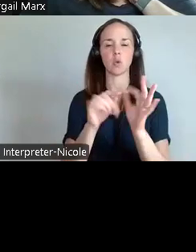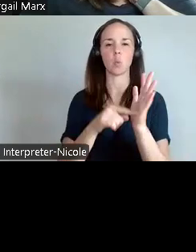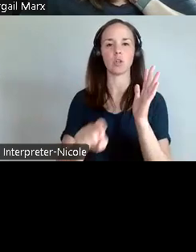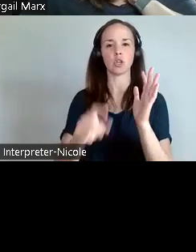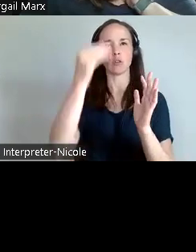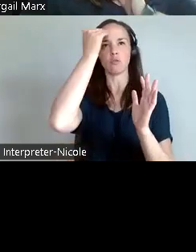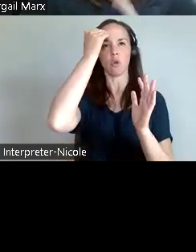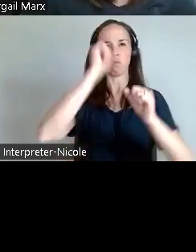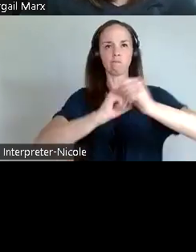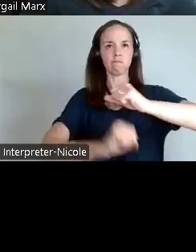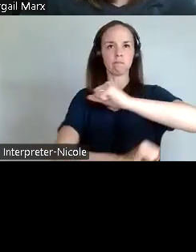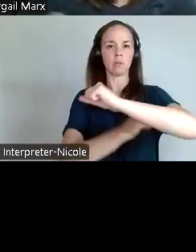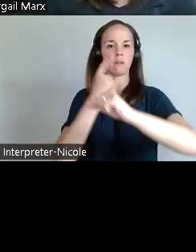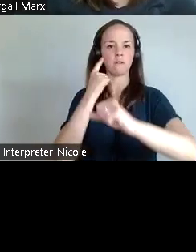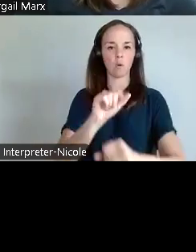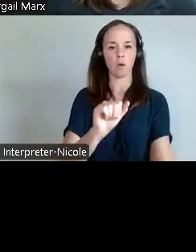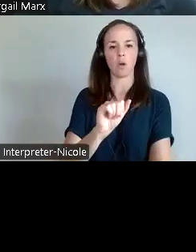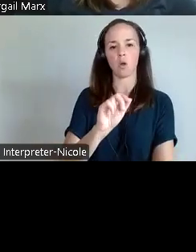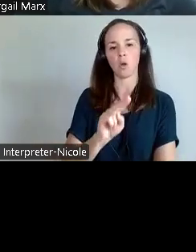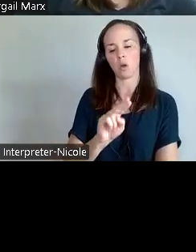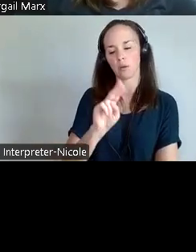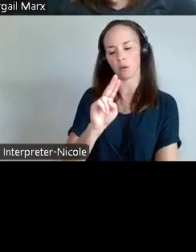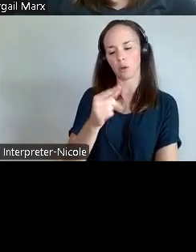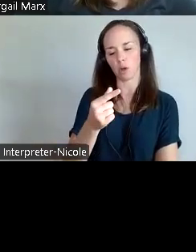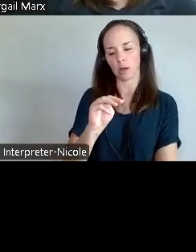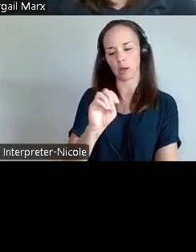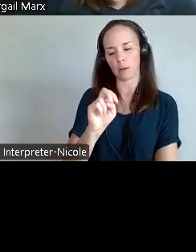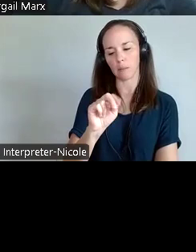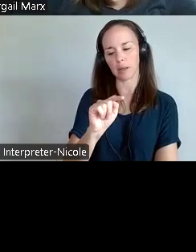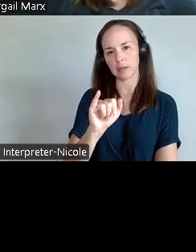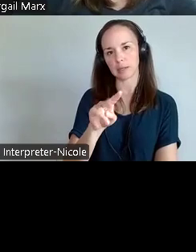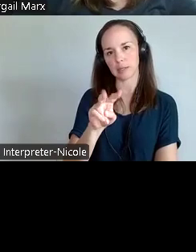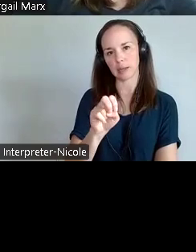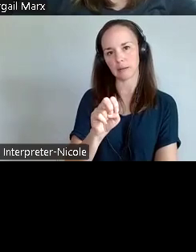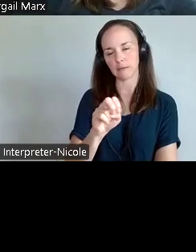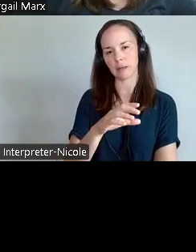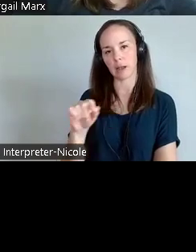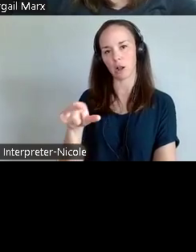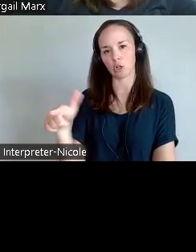augmentative and alternative communication. My name is Abby, I should start with.